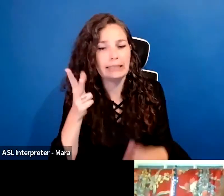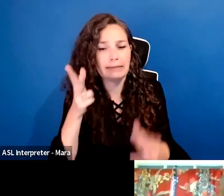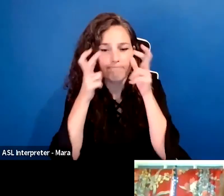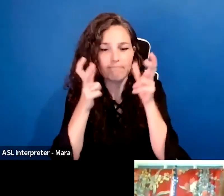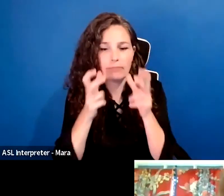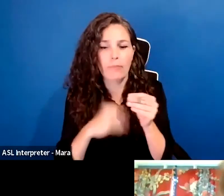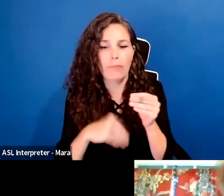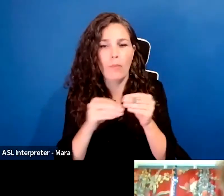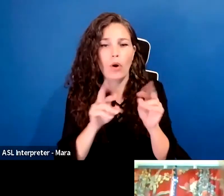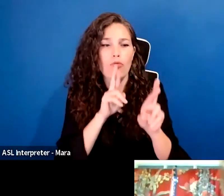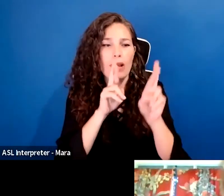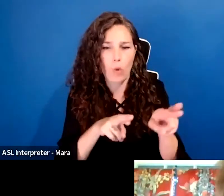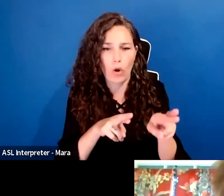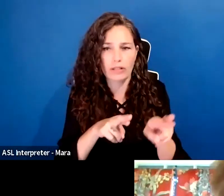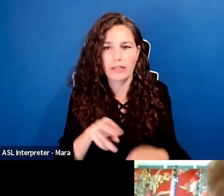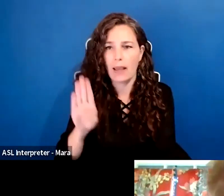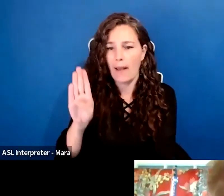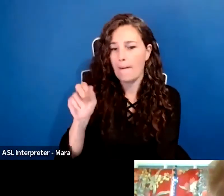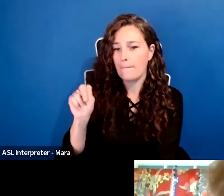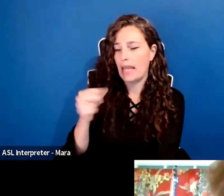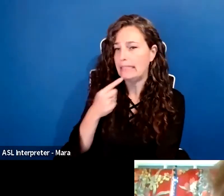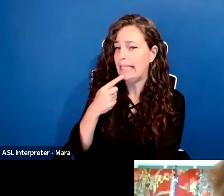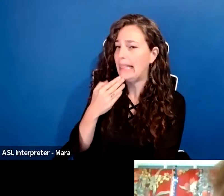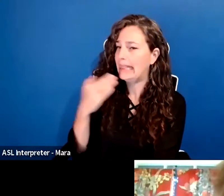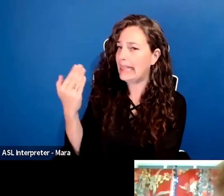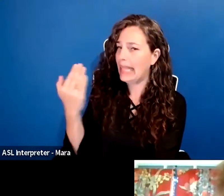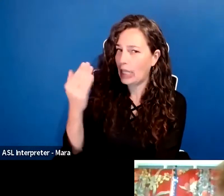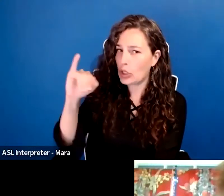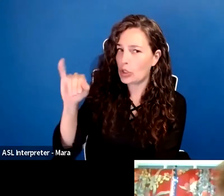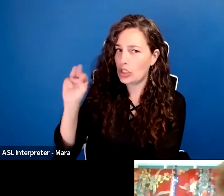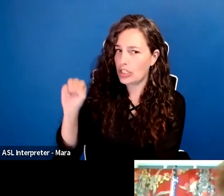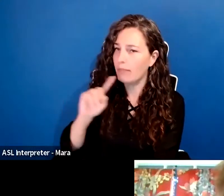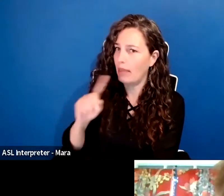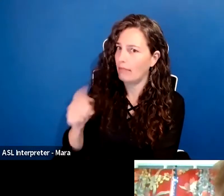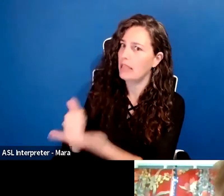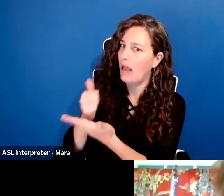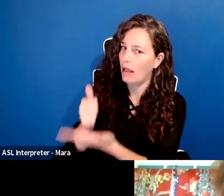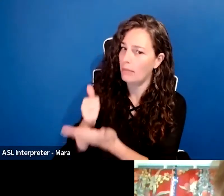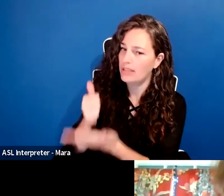[Ben Whitehair] Thank you, Jim. So helpful. And just to reiterate what you said, you know, I've